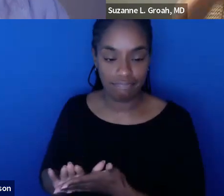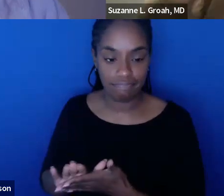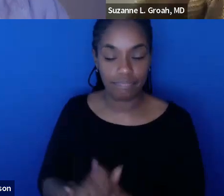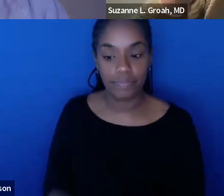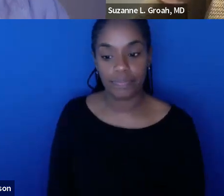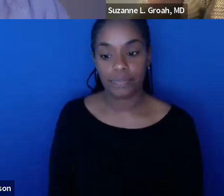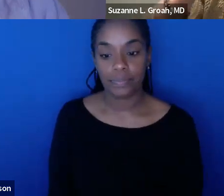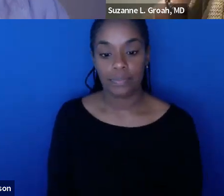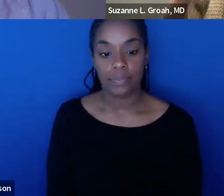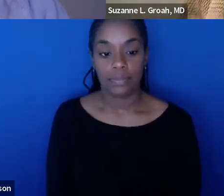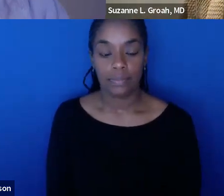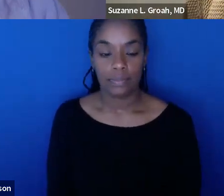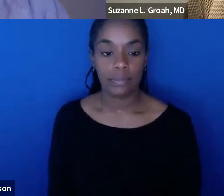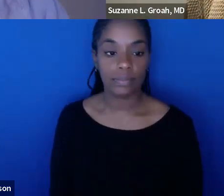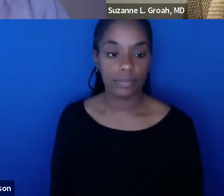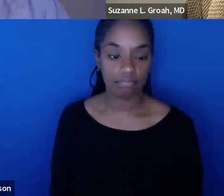We need to totally change our thinking about it.